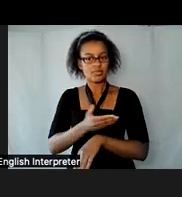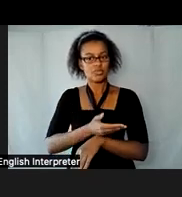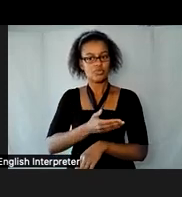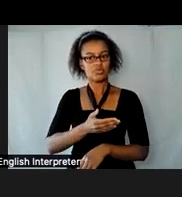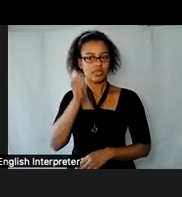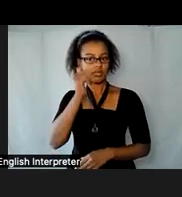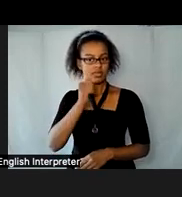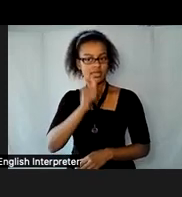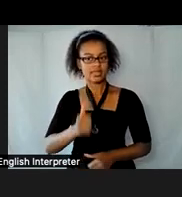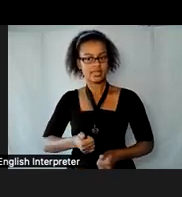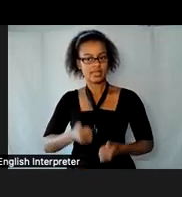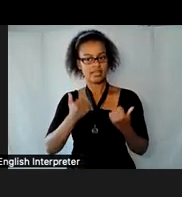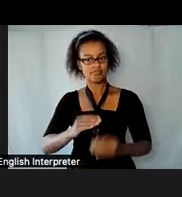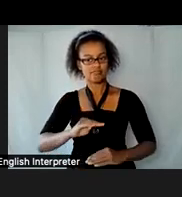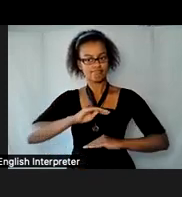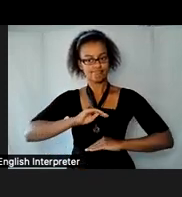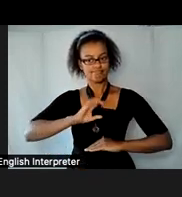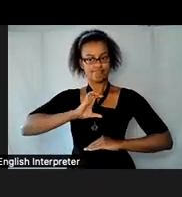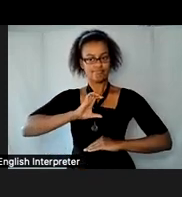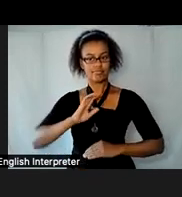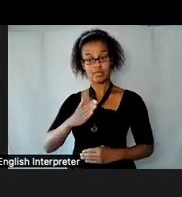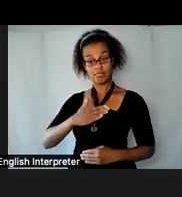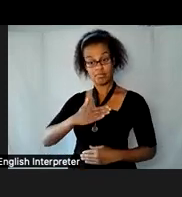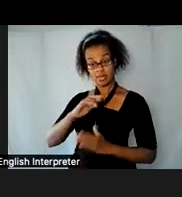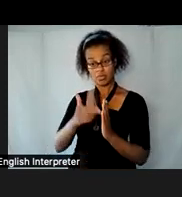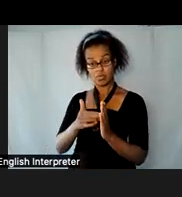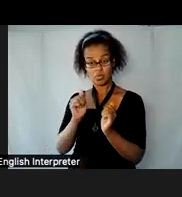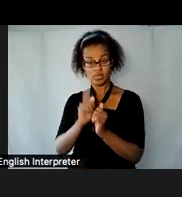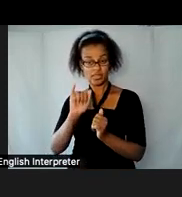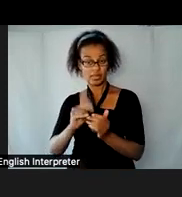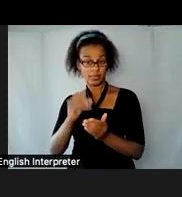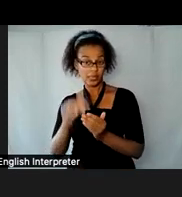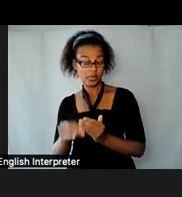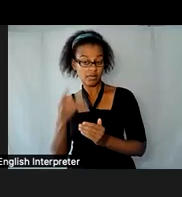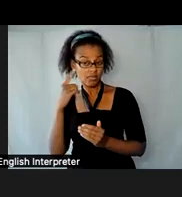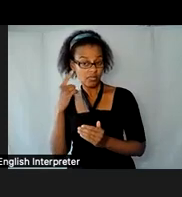My role with the Arts in the Park program is to work with the Toronto Arts Foundation